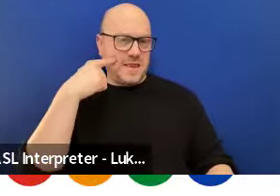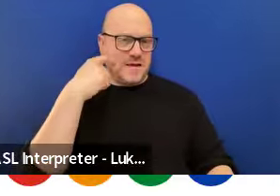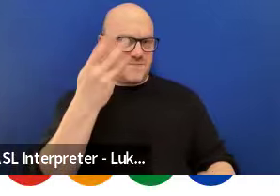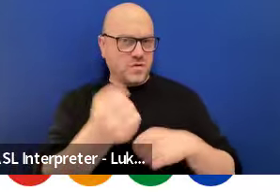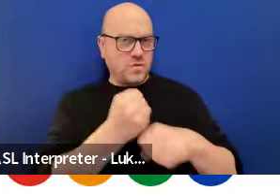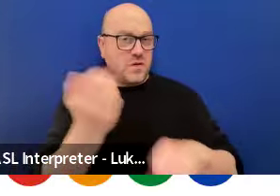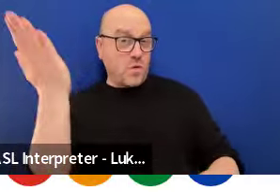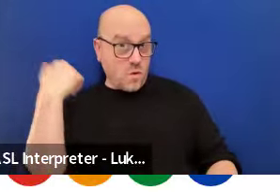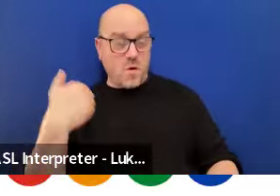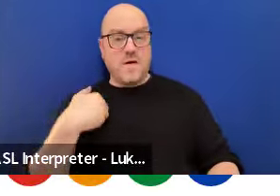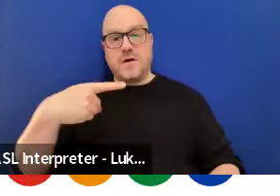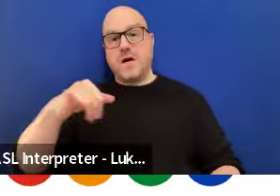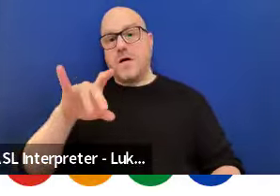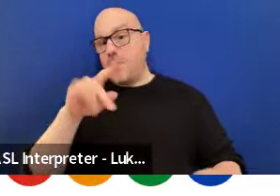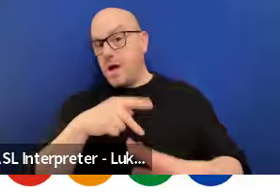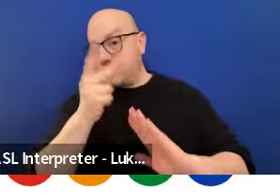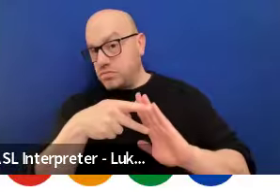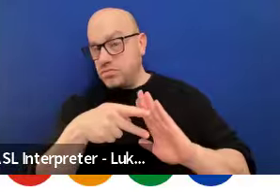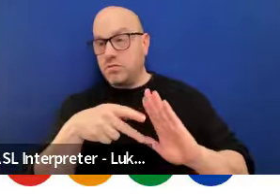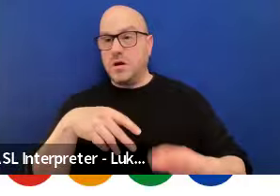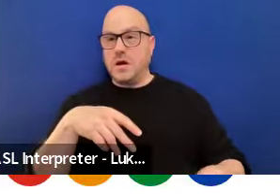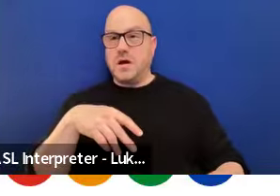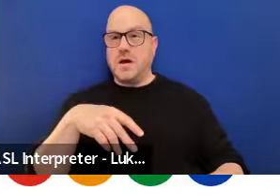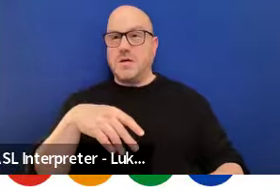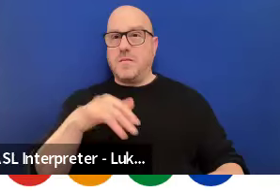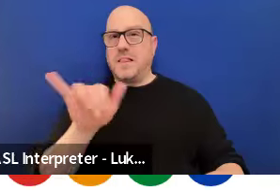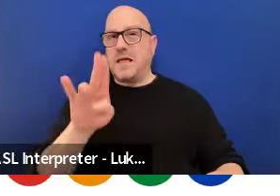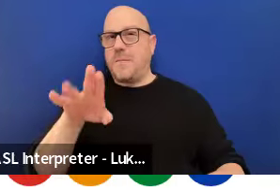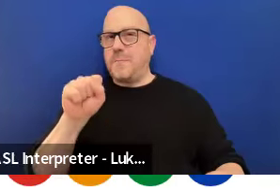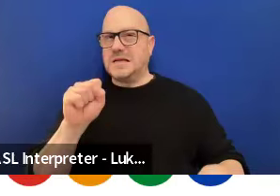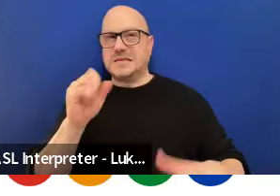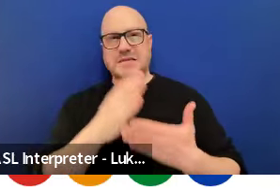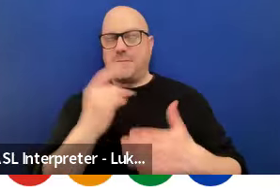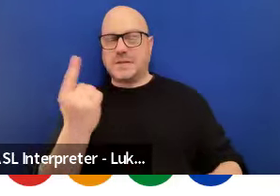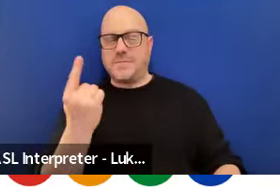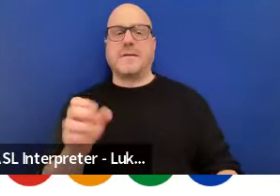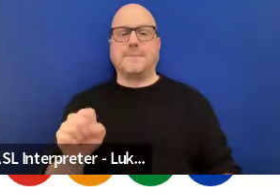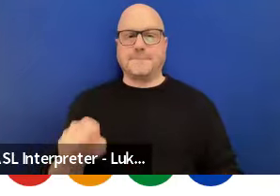ALREADY HAVE A PLAN WITH IRA. I THINK A FEW YEARS BACK, THERE WAS THAT PILOT PROGRAM TO SAY IF